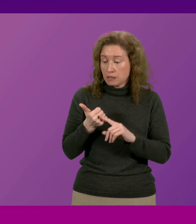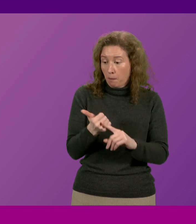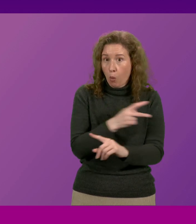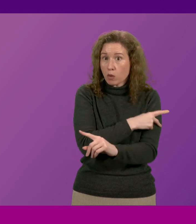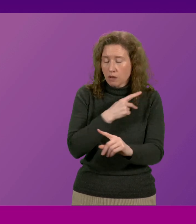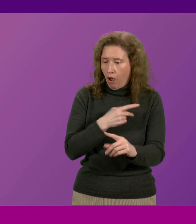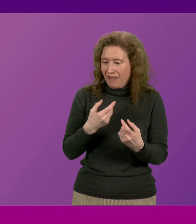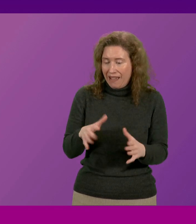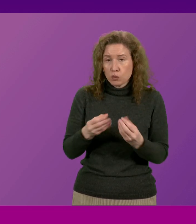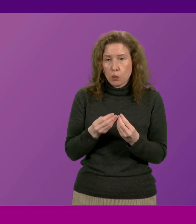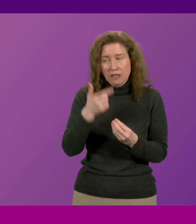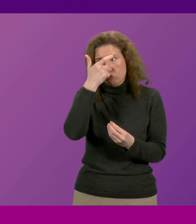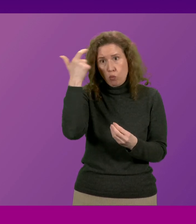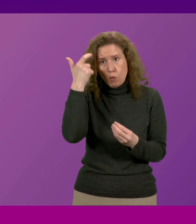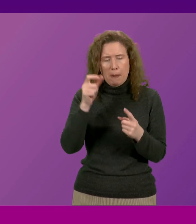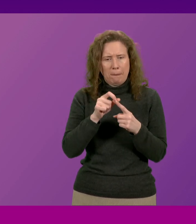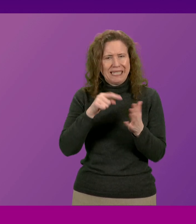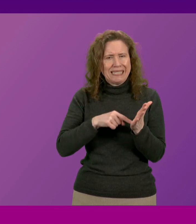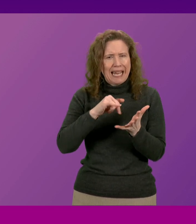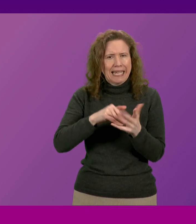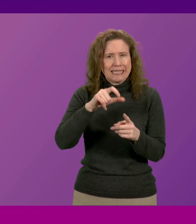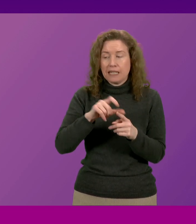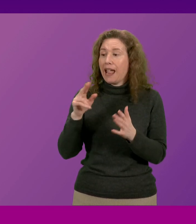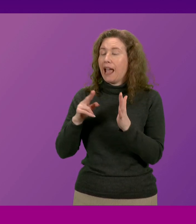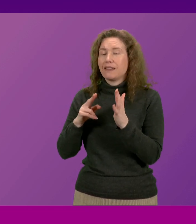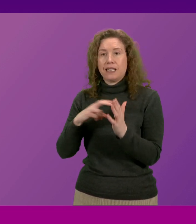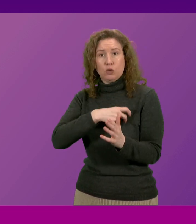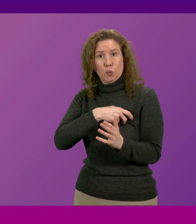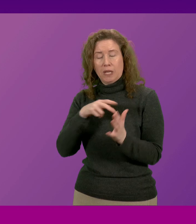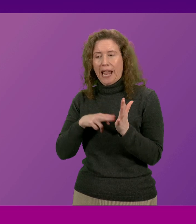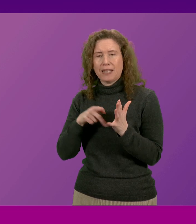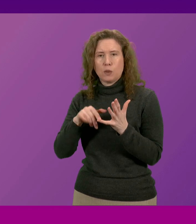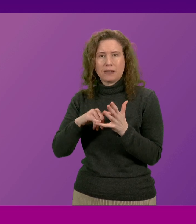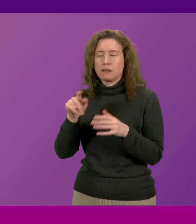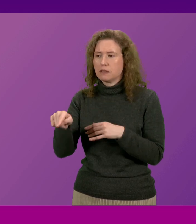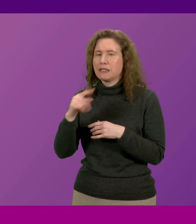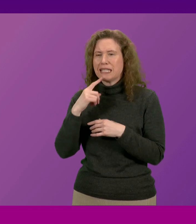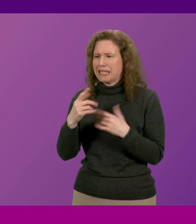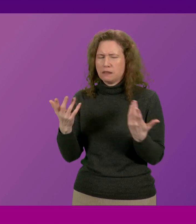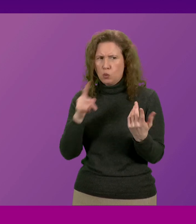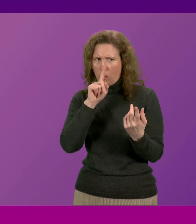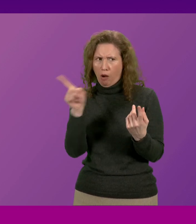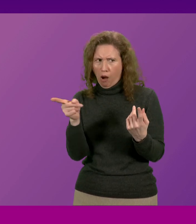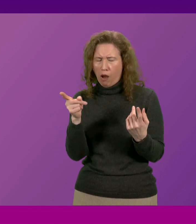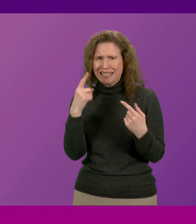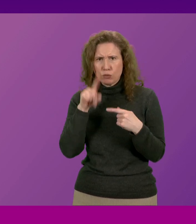with post-traumatic stress disorder. NASUWT has said that the Government “cannot continue to ignore their duty to every child”.